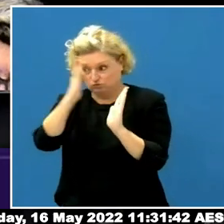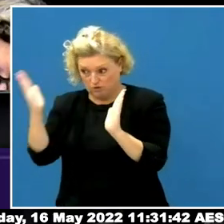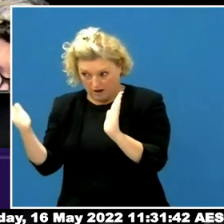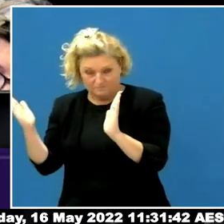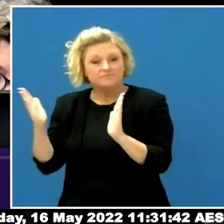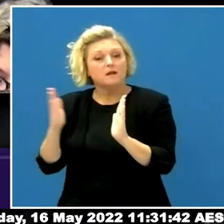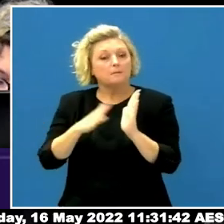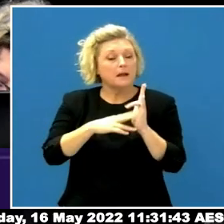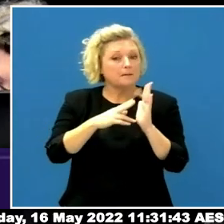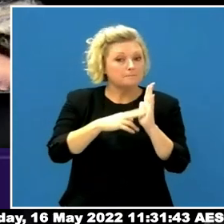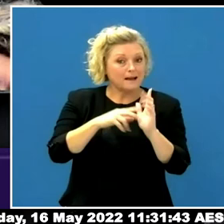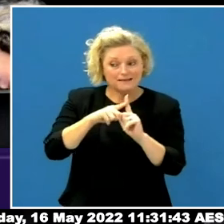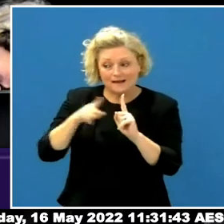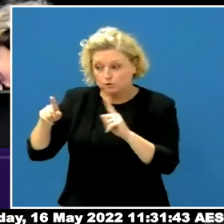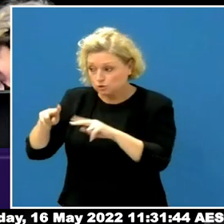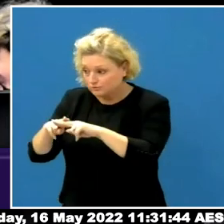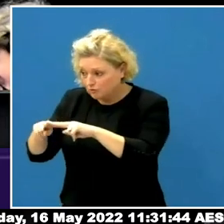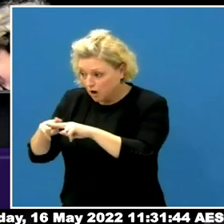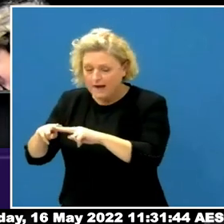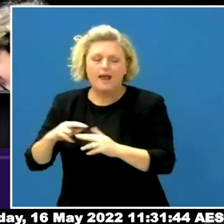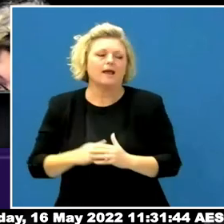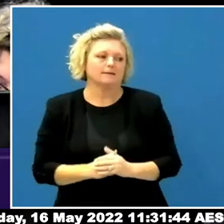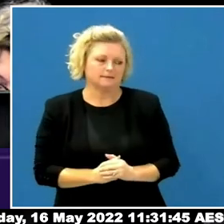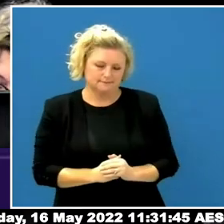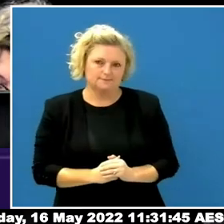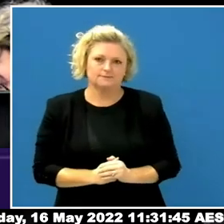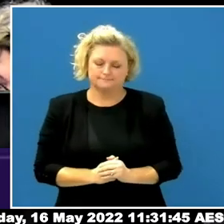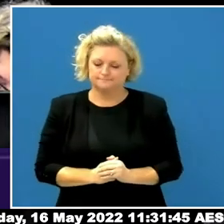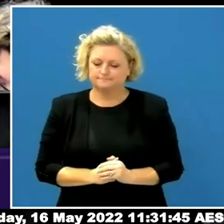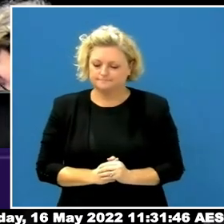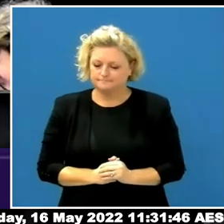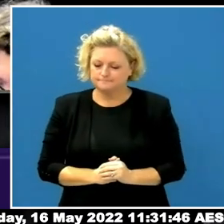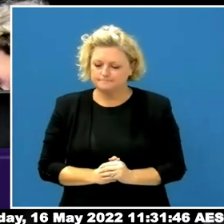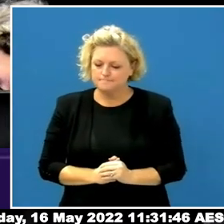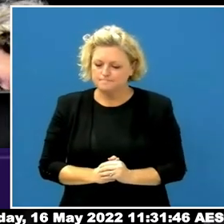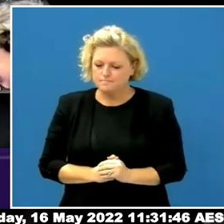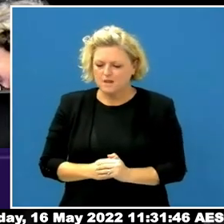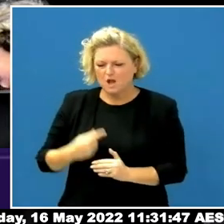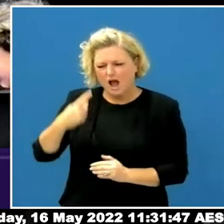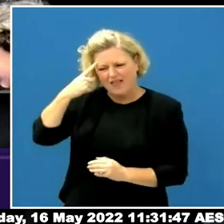Yes. MR FOGARTY: And I think at that time, Nicola was living at home with -